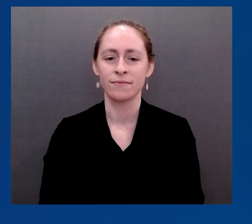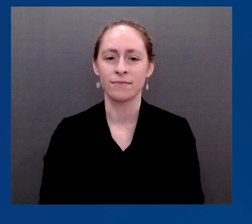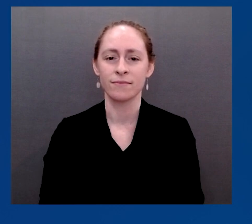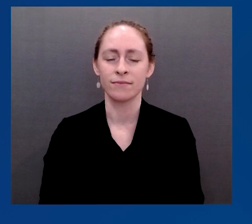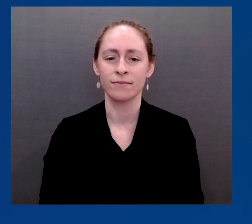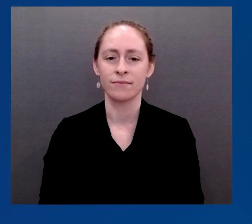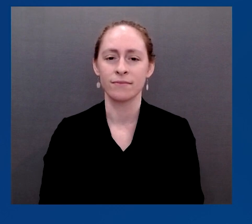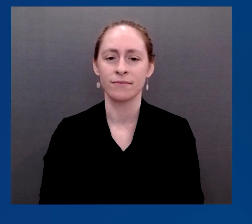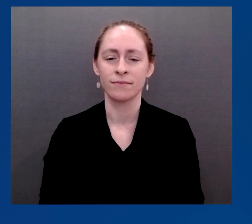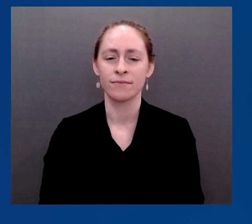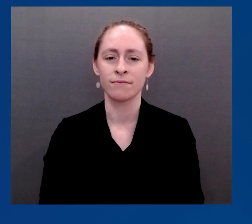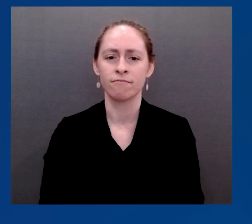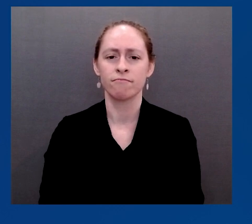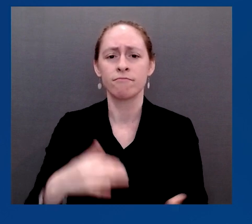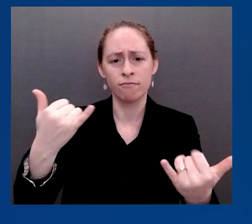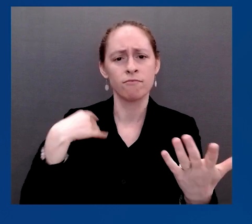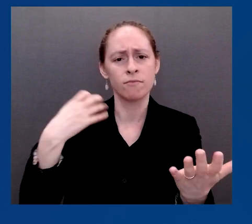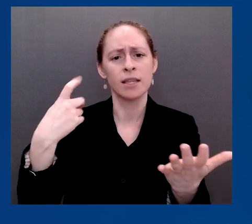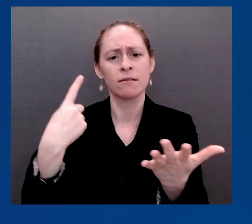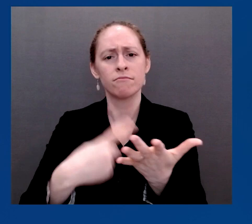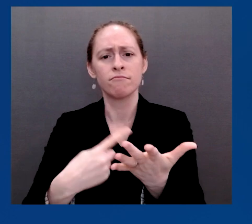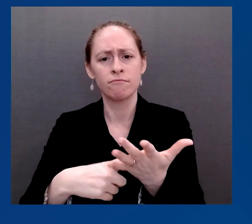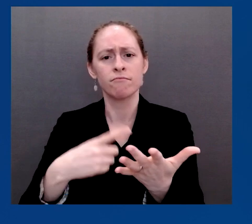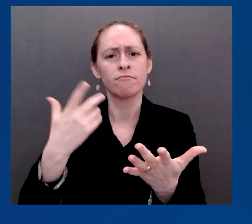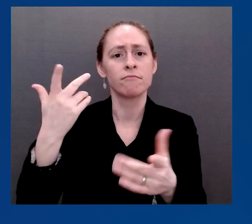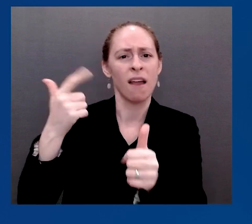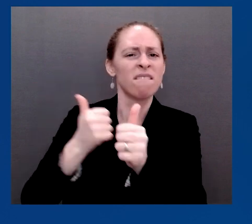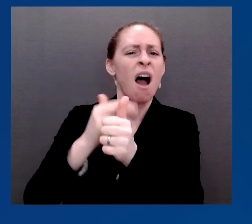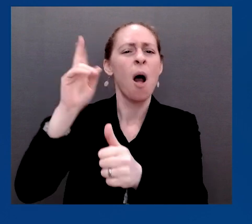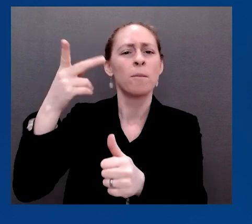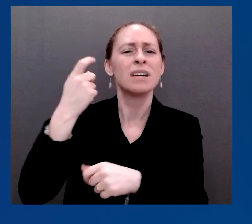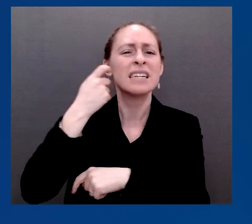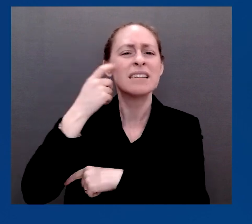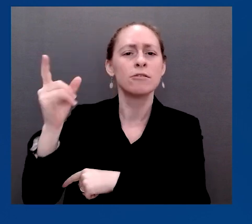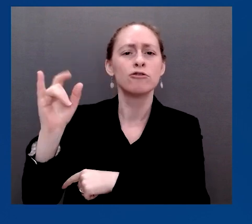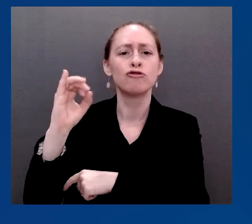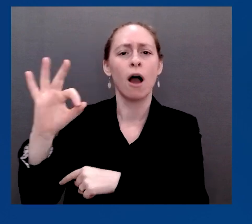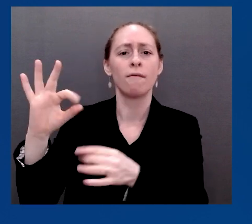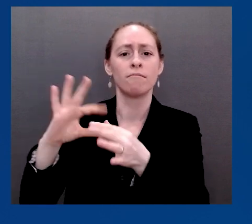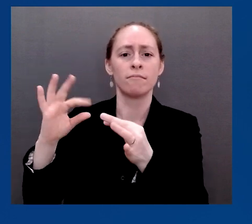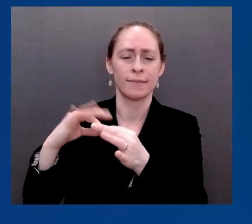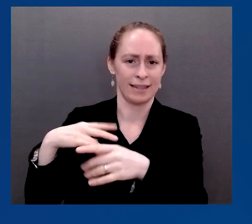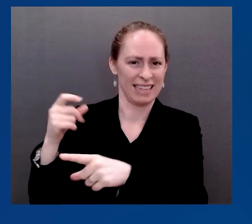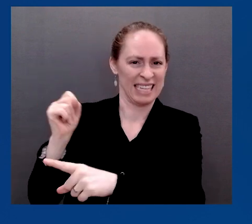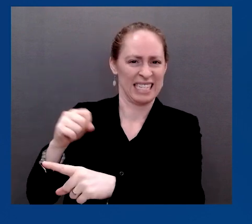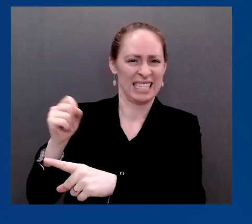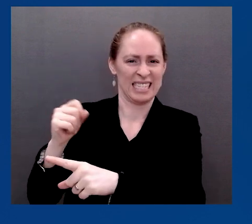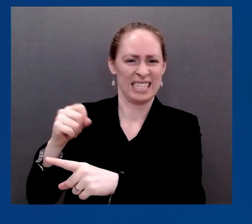based on real data, why it is so critically important to get booster shots.